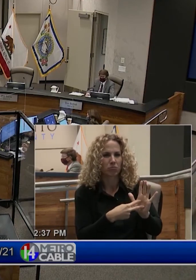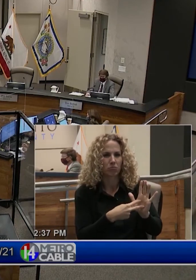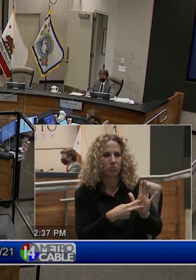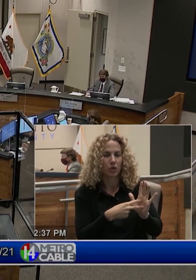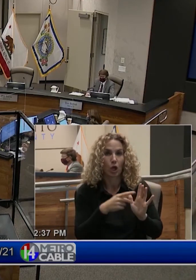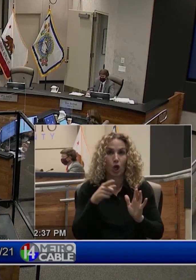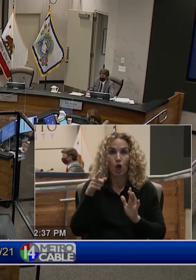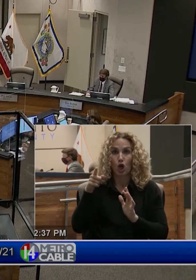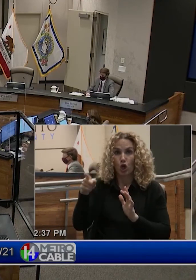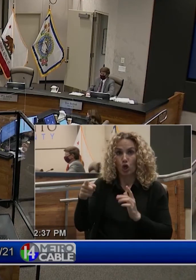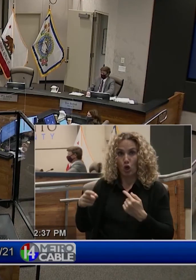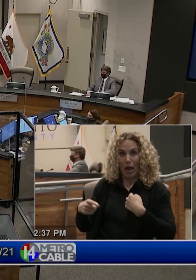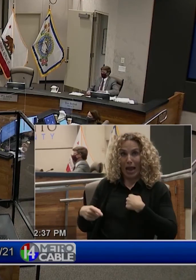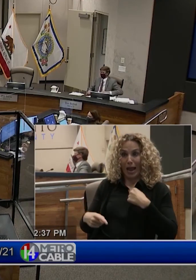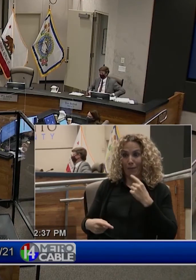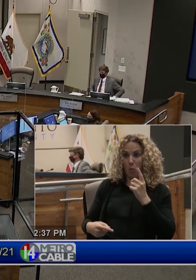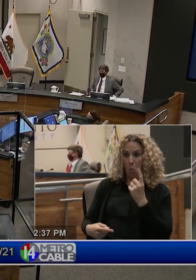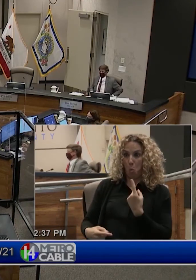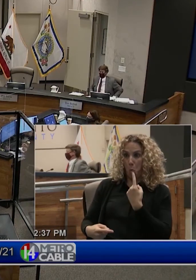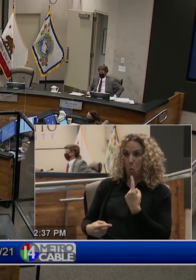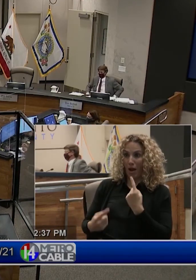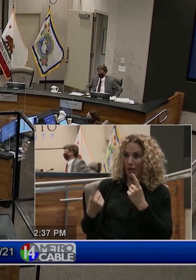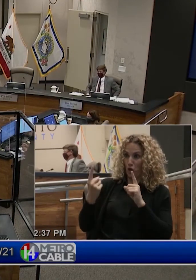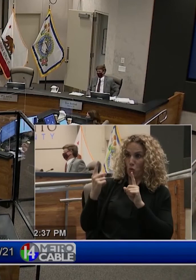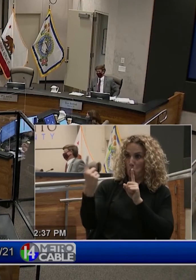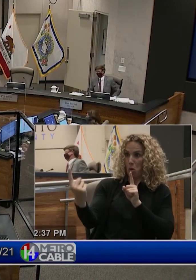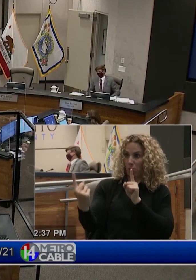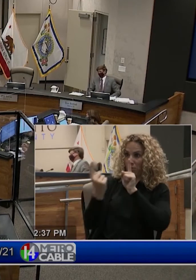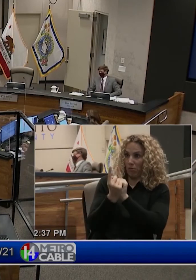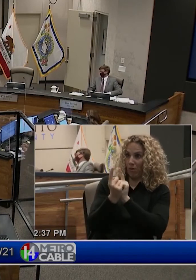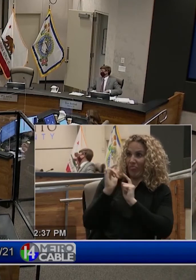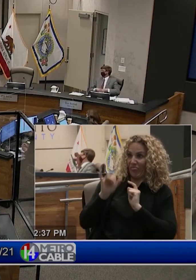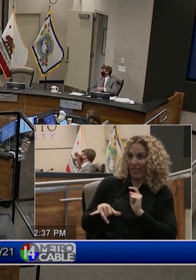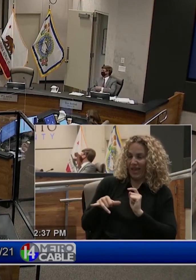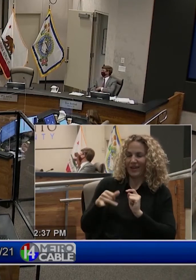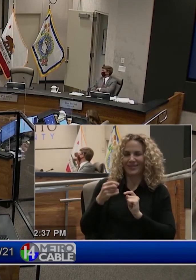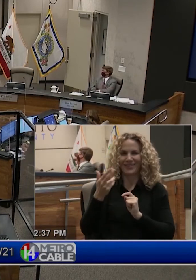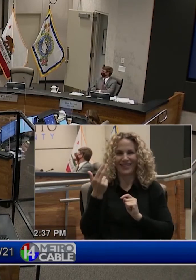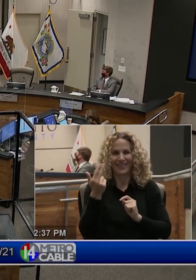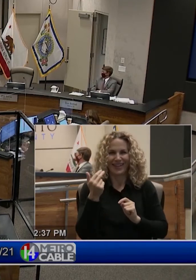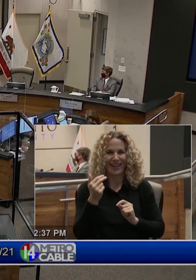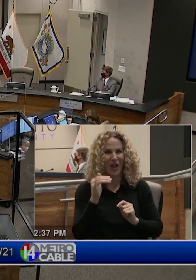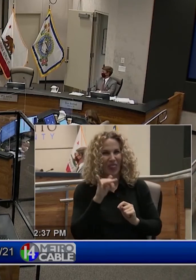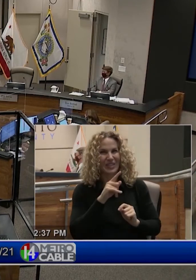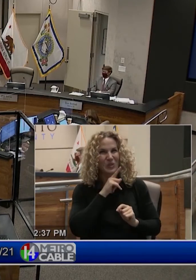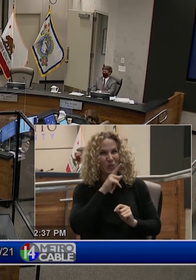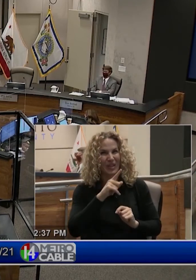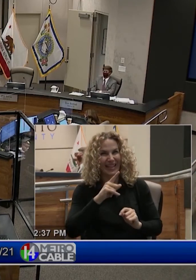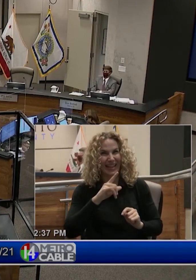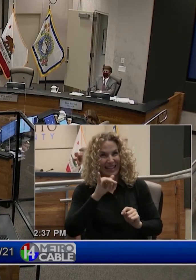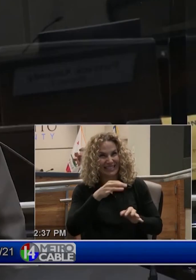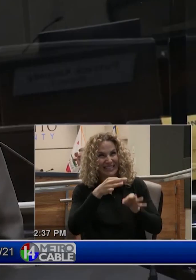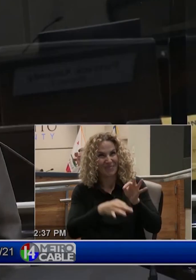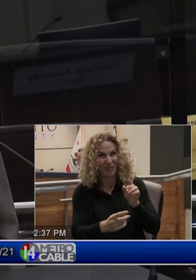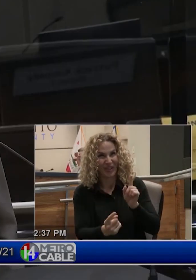OR PHONE CALLS WITH SUPERVISORS? >> WHAT DO YOU MEAN? WHAT DO YOU MEAN? >> YOU'D BE ONE AND I'D BE ONE. YOU'D BE ONE AND I'D BE ONE. >> THAT IS PRETTY SIMPLE. THAT IS PRETTY SIMPLE. >> DOUG JOHNSON CAN ANSWER ABOUT